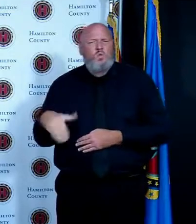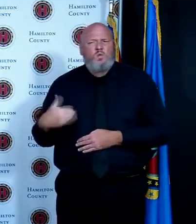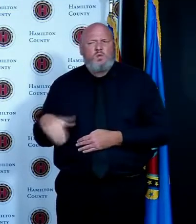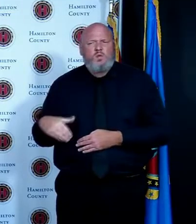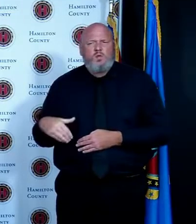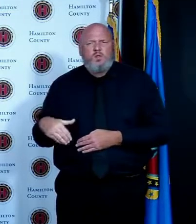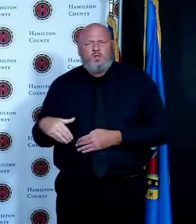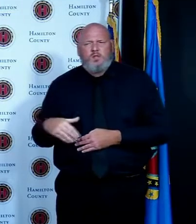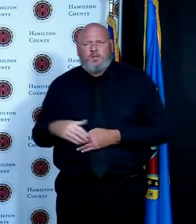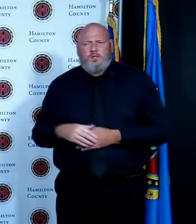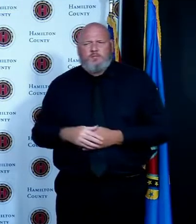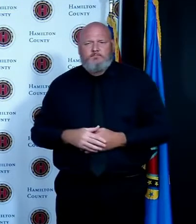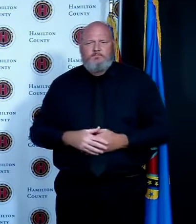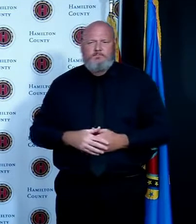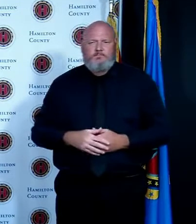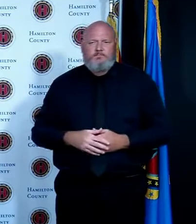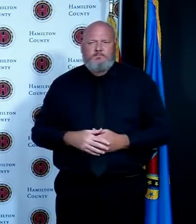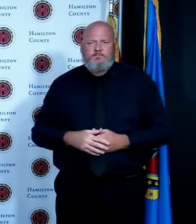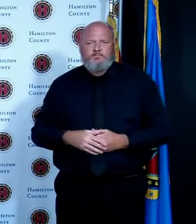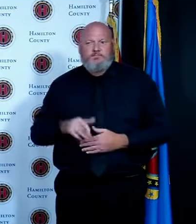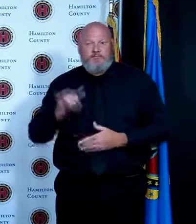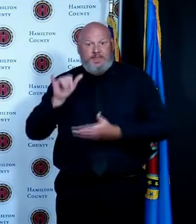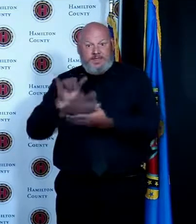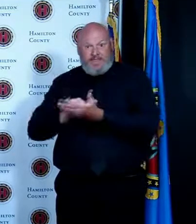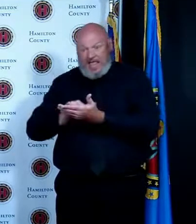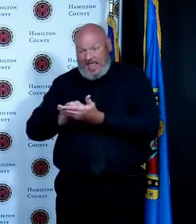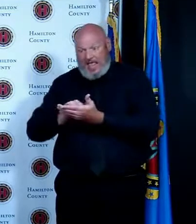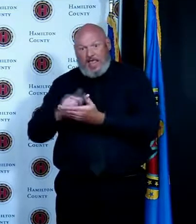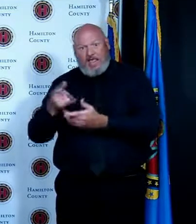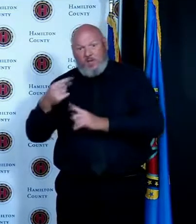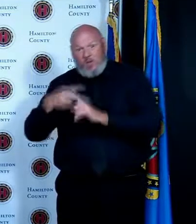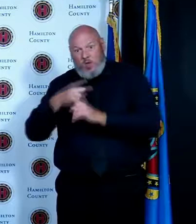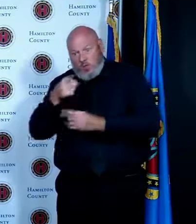exclusively related to housing instability caused by